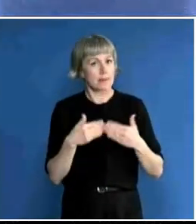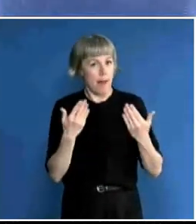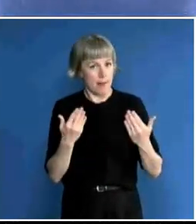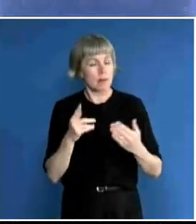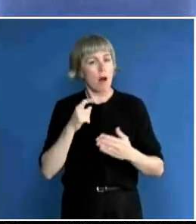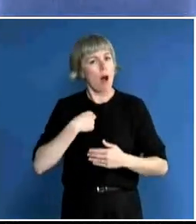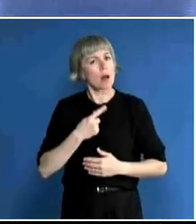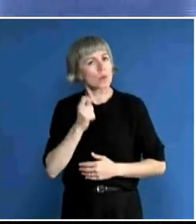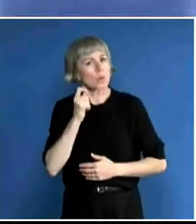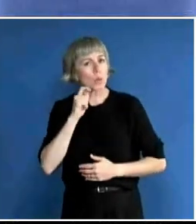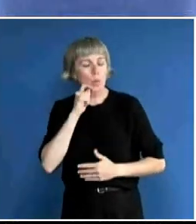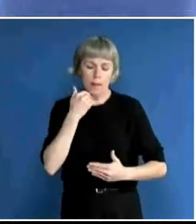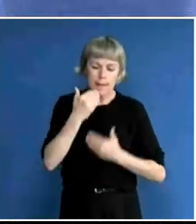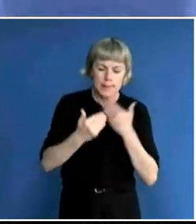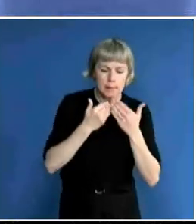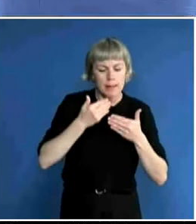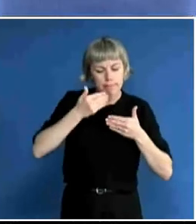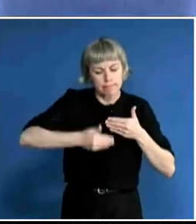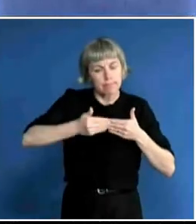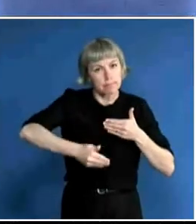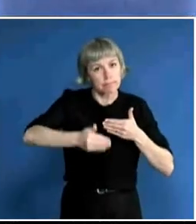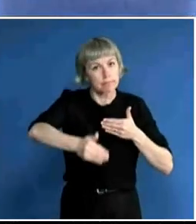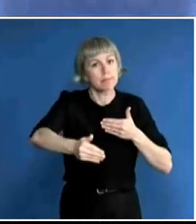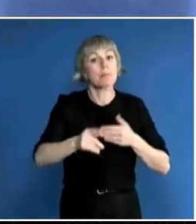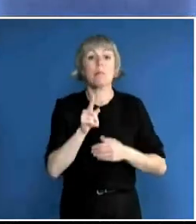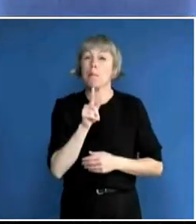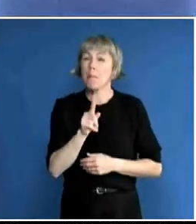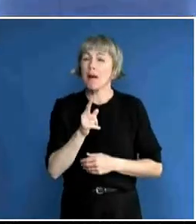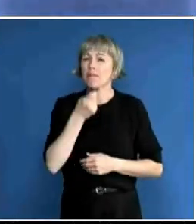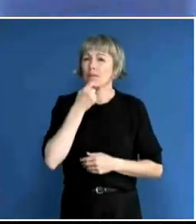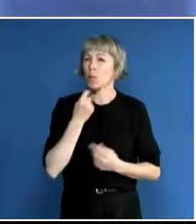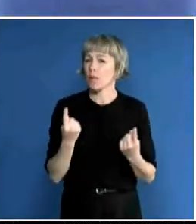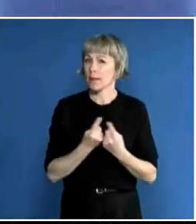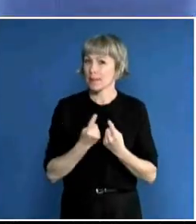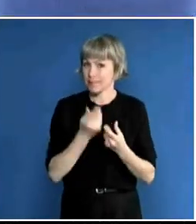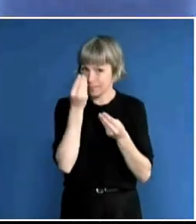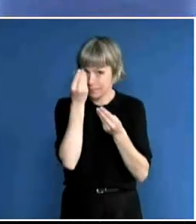In doing so we recognise the Australian Government is reviewing many of its